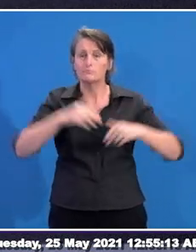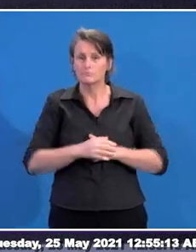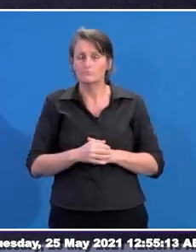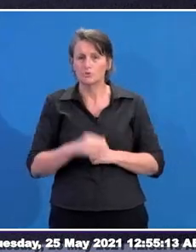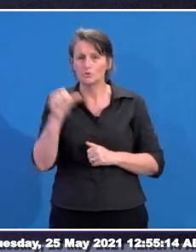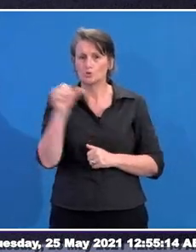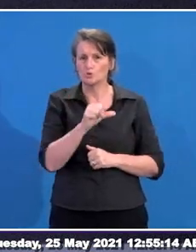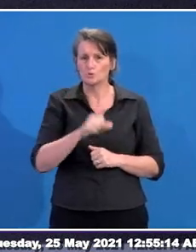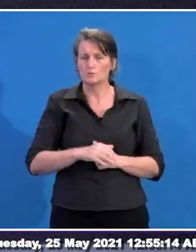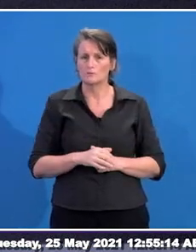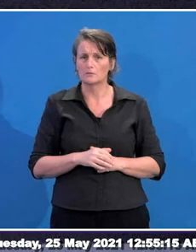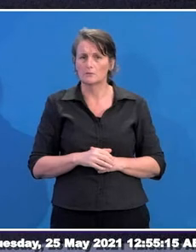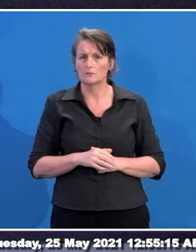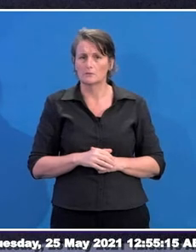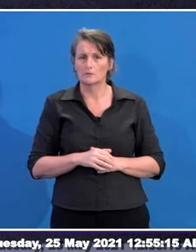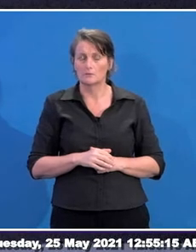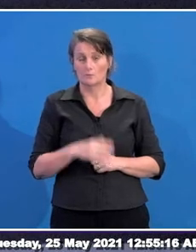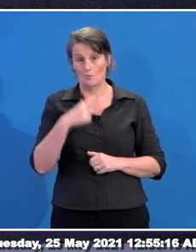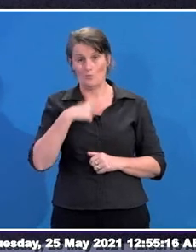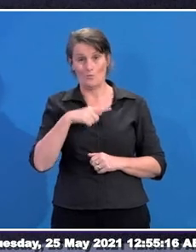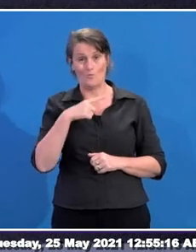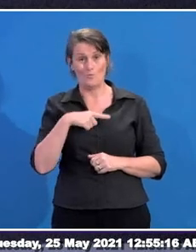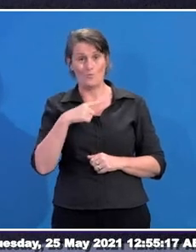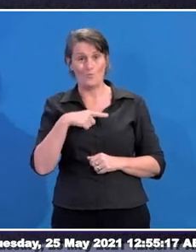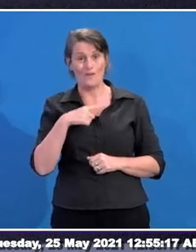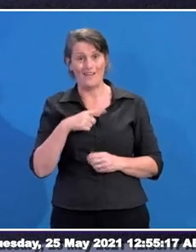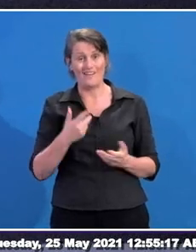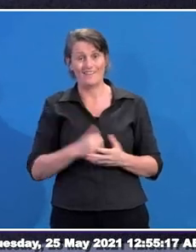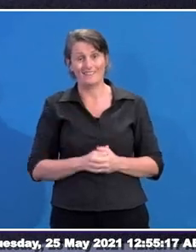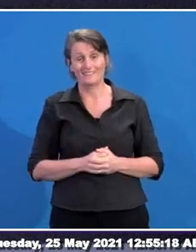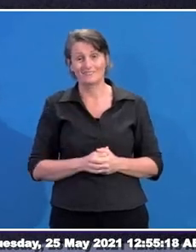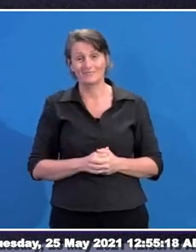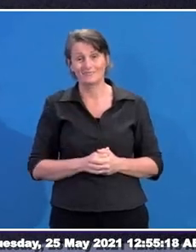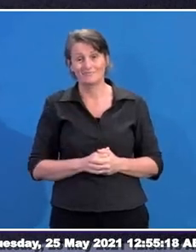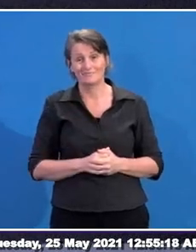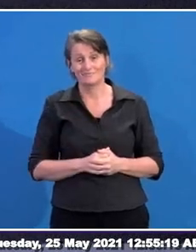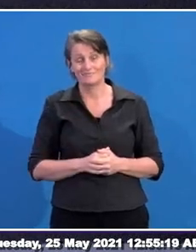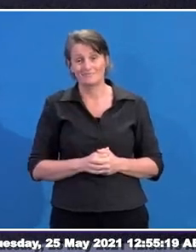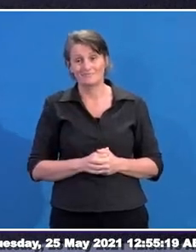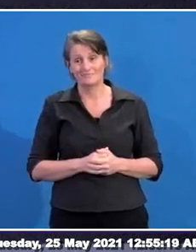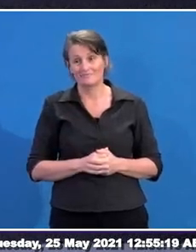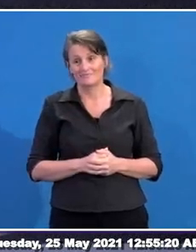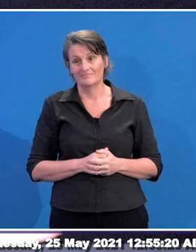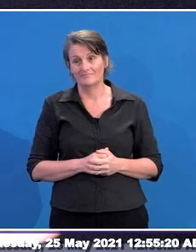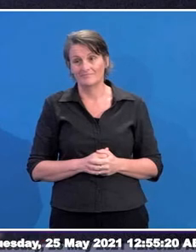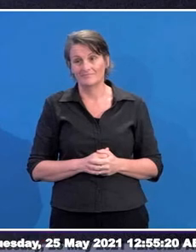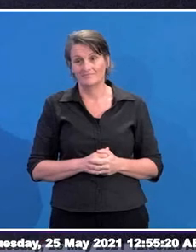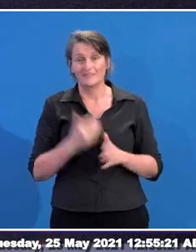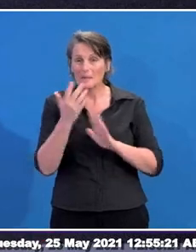that would have saved --- that would have saved all of this from happening.